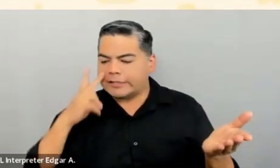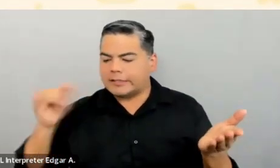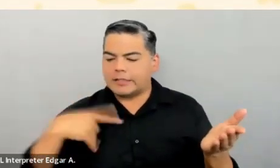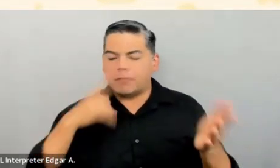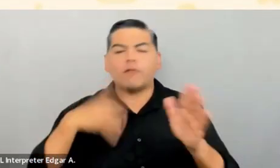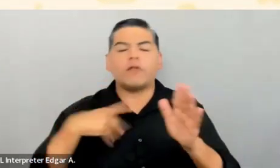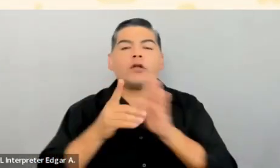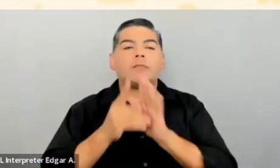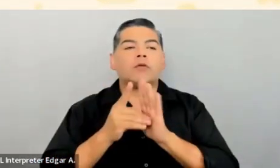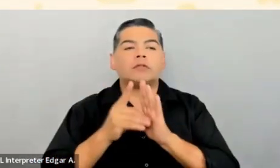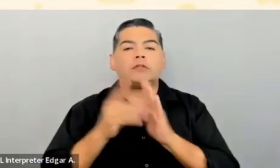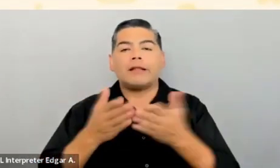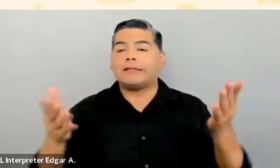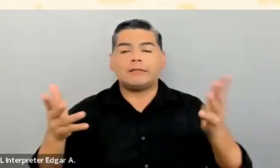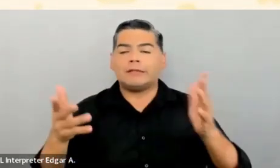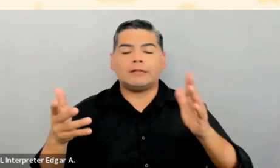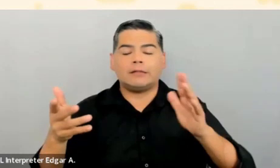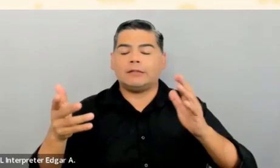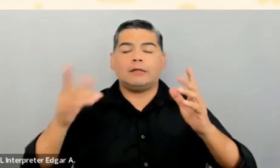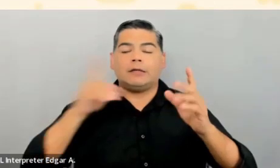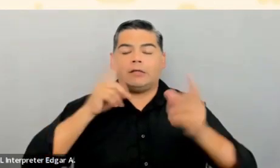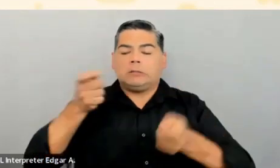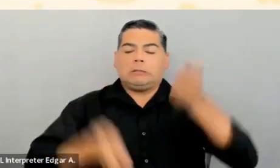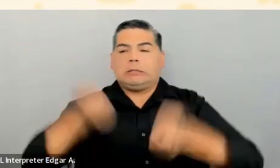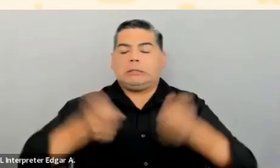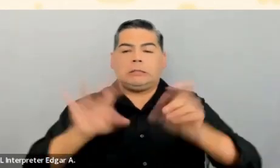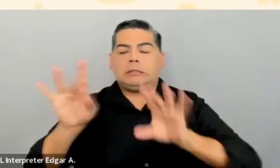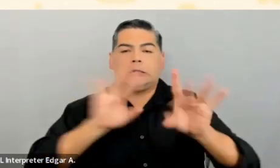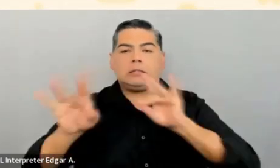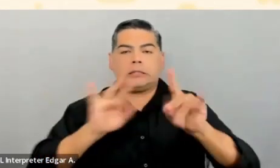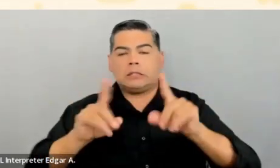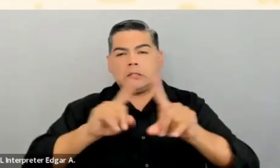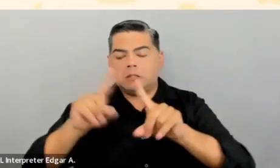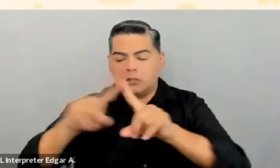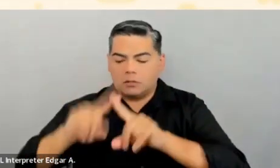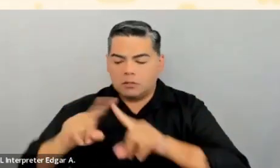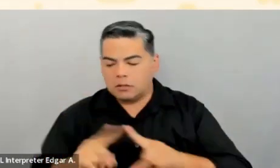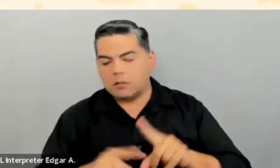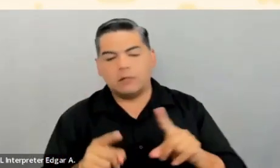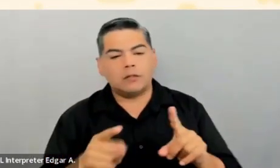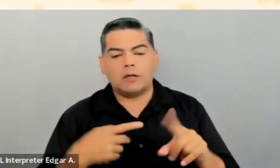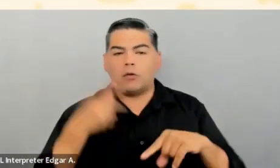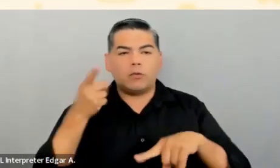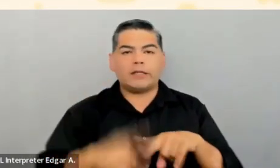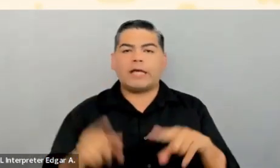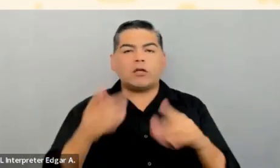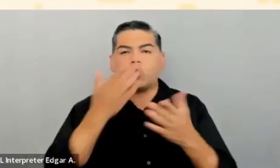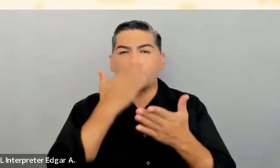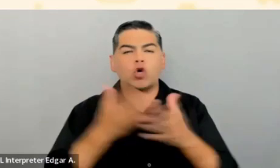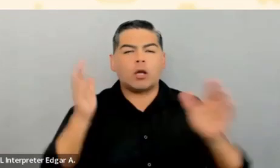things are just so customized and so different between the demos, I can not really get a good comparison and see